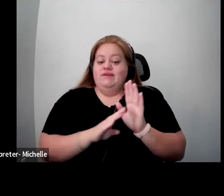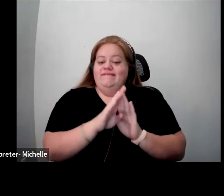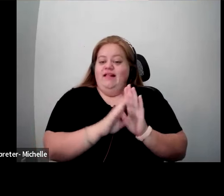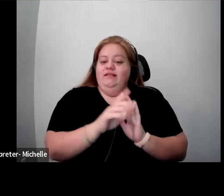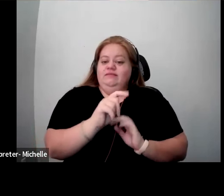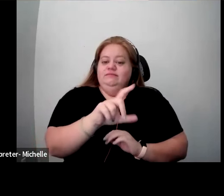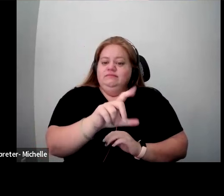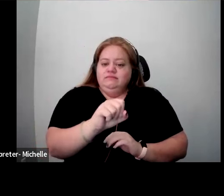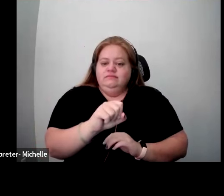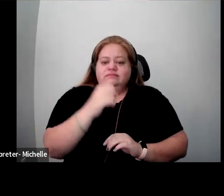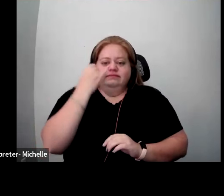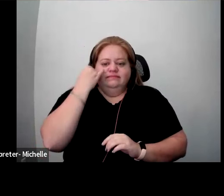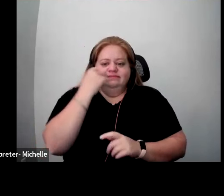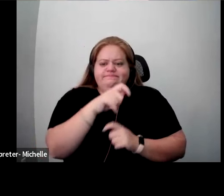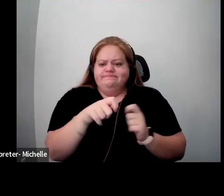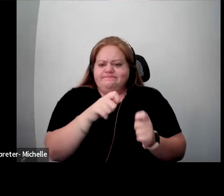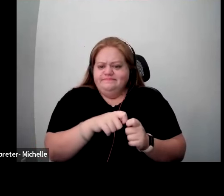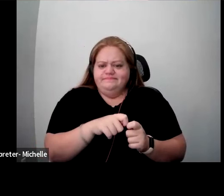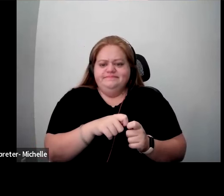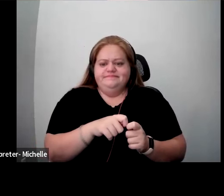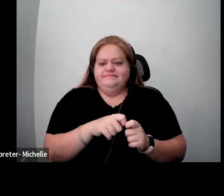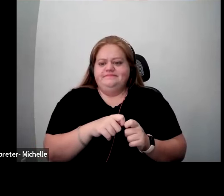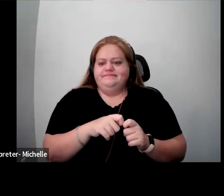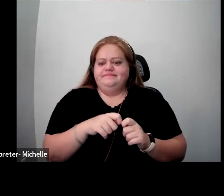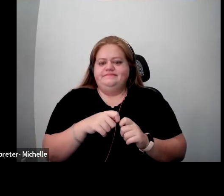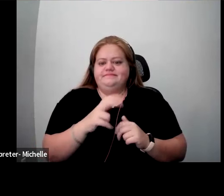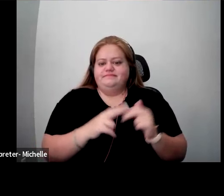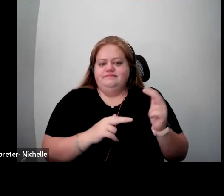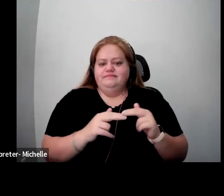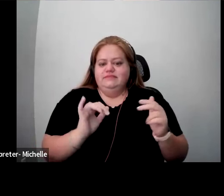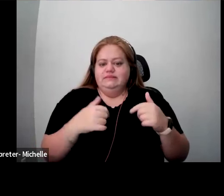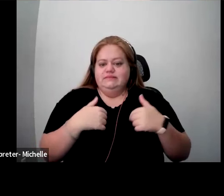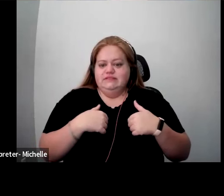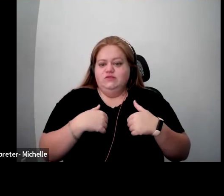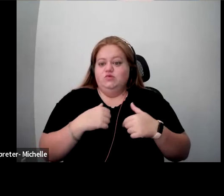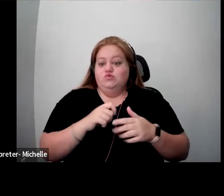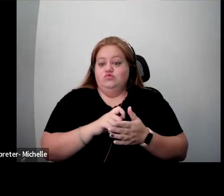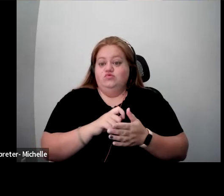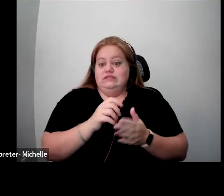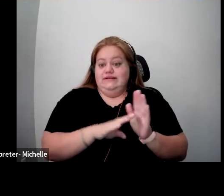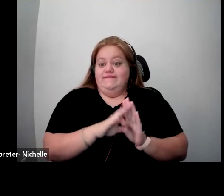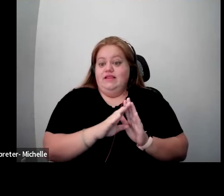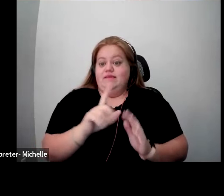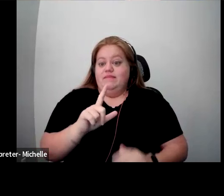if it's something specific of a construct, people like me, who developed LaTeXML, but also with your submission